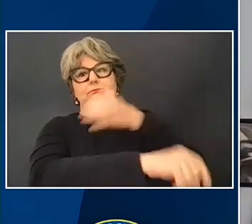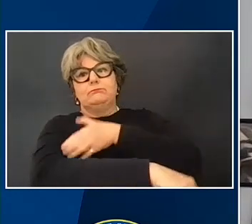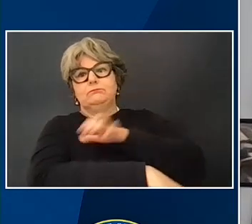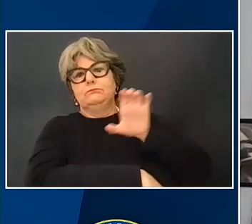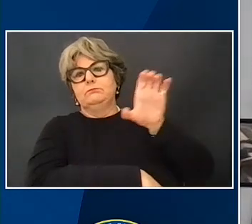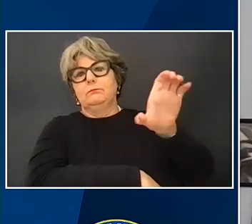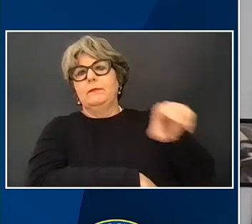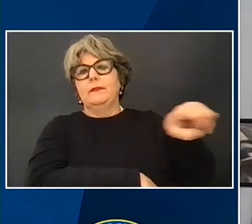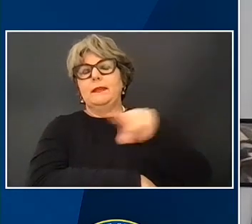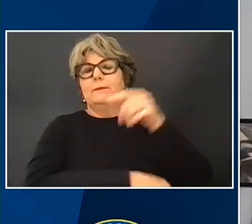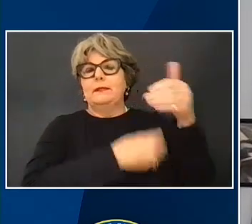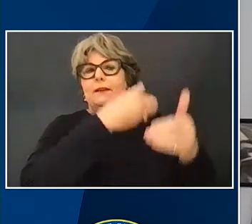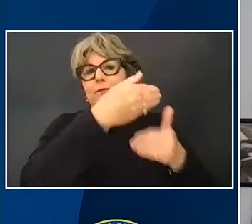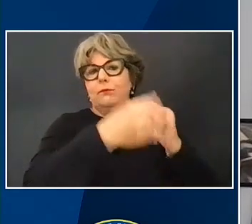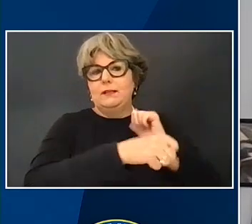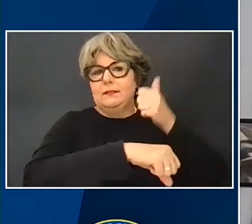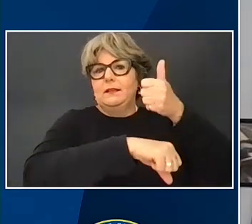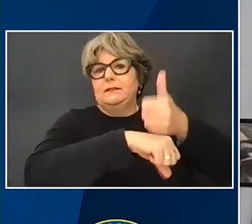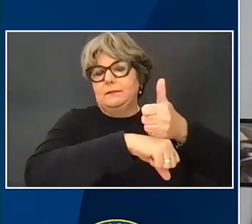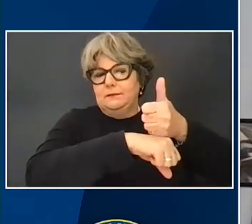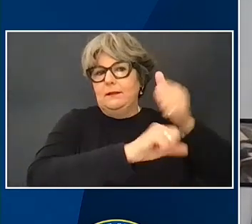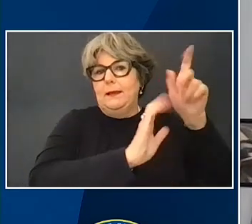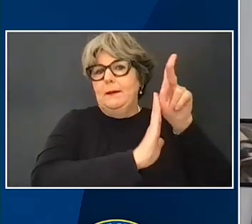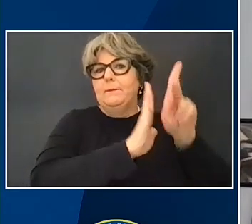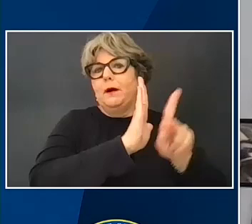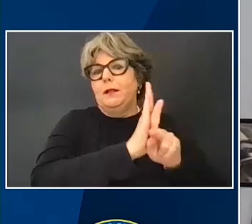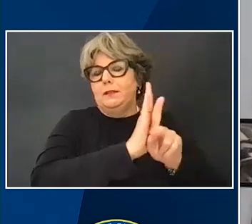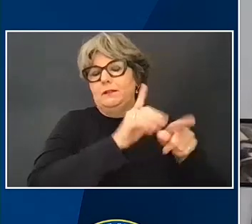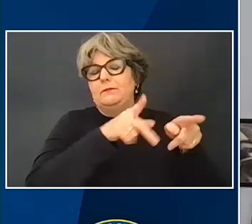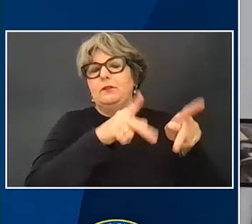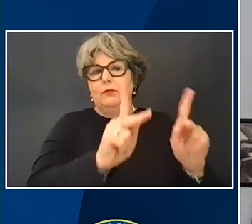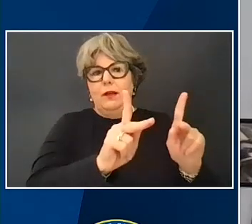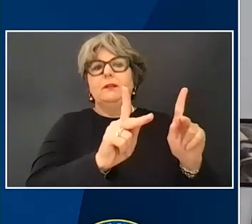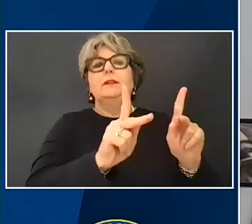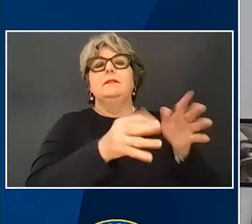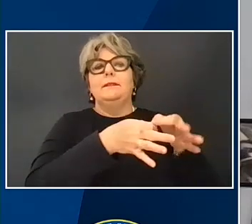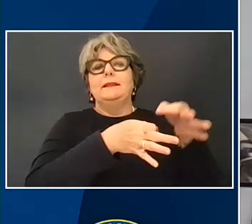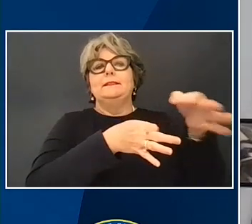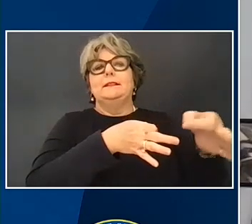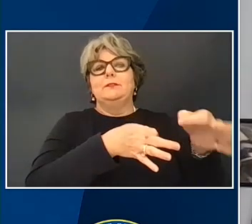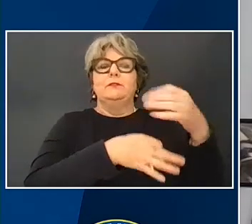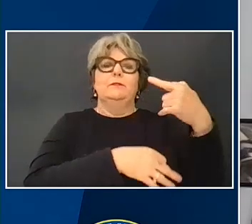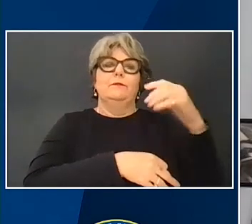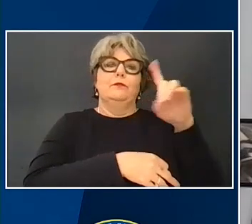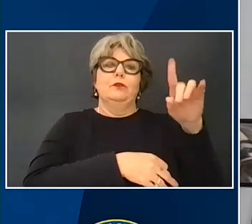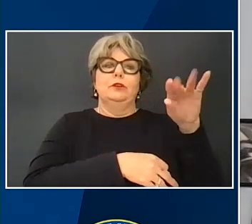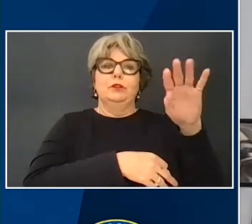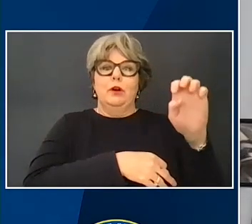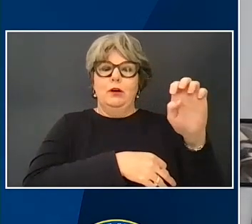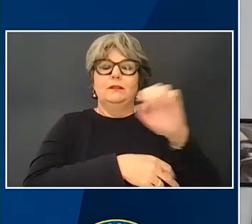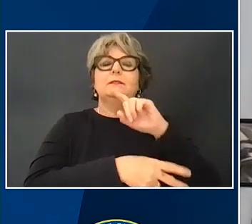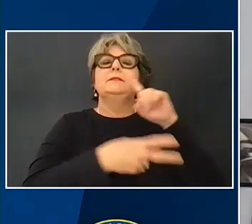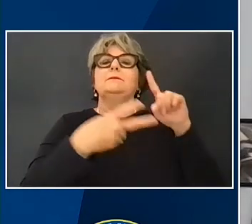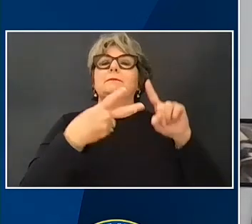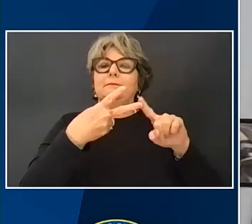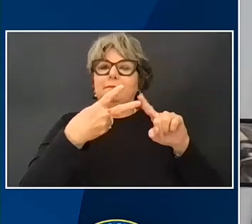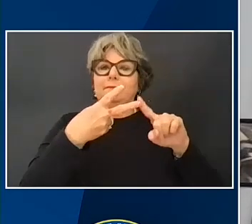process and policies for granting the extension for good cause. And then here with our new language here,